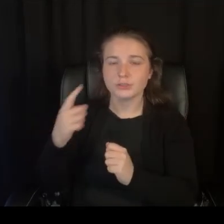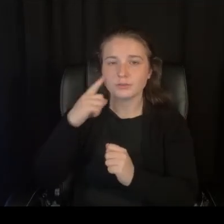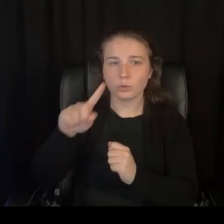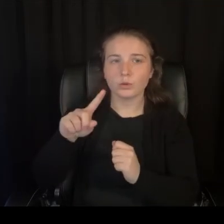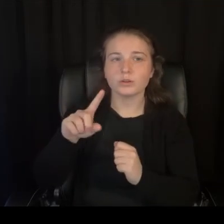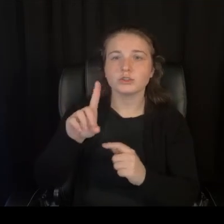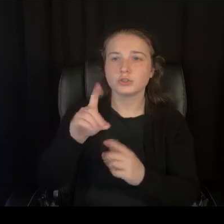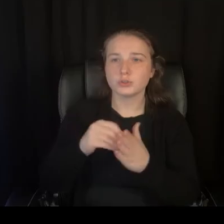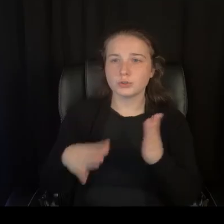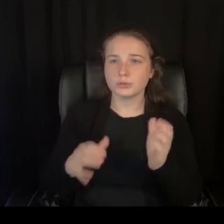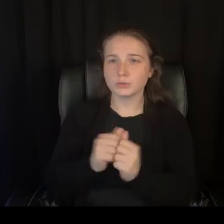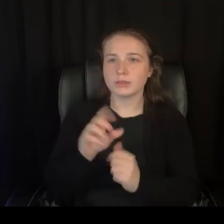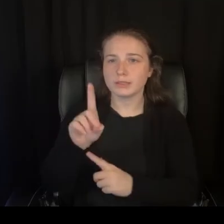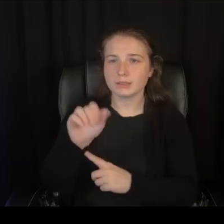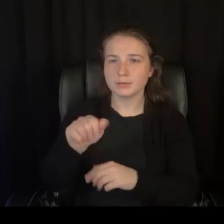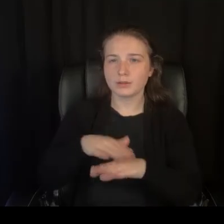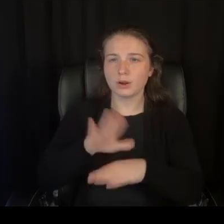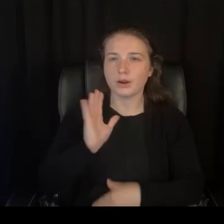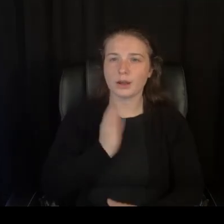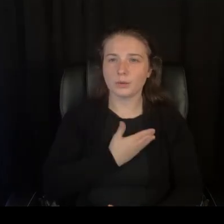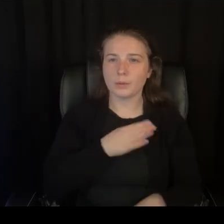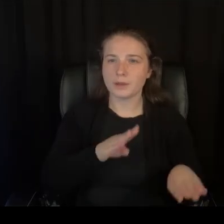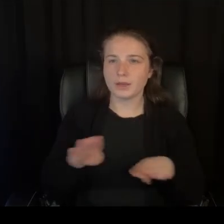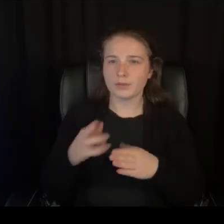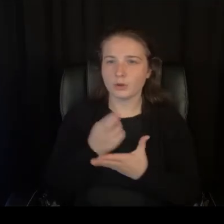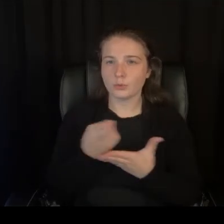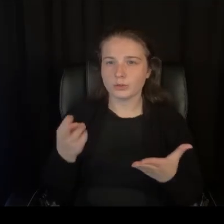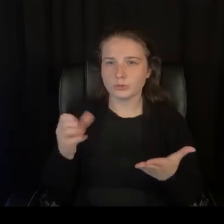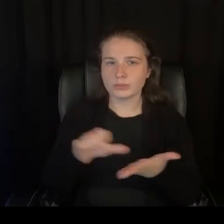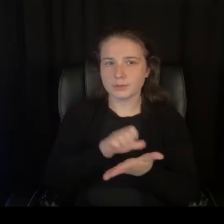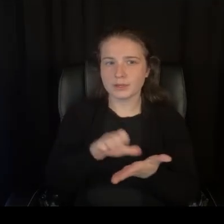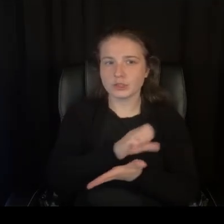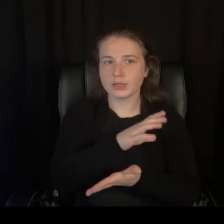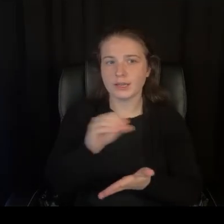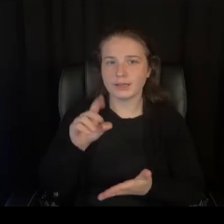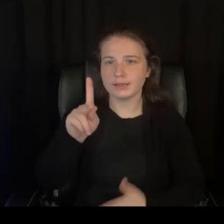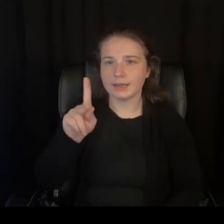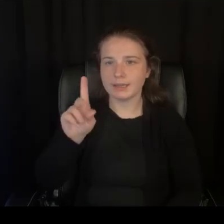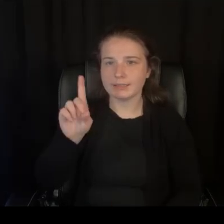disabilities on the Behavior Resources page and on the KDE Media Portal.